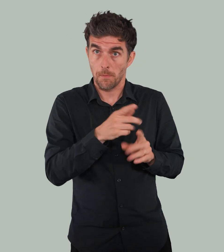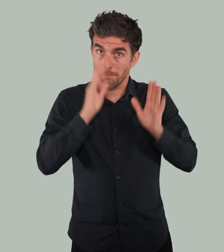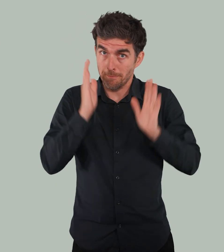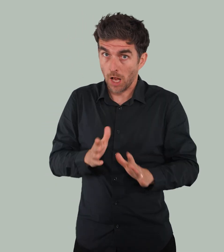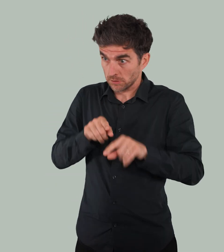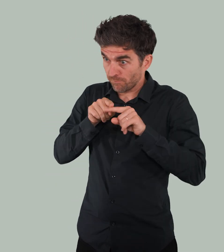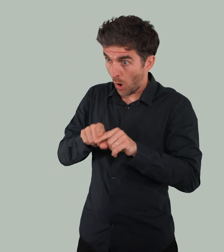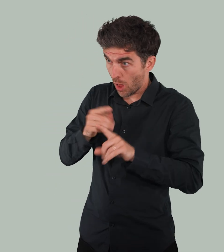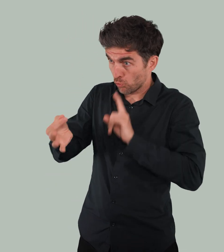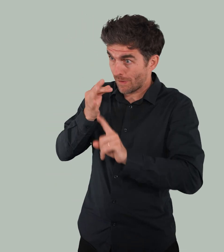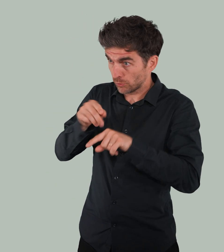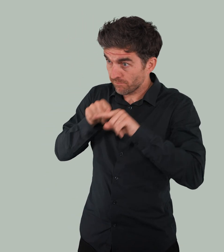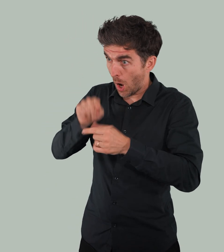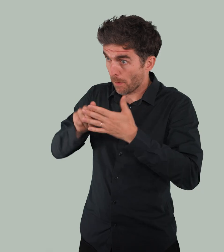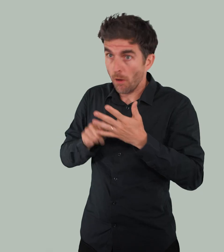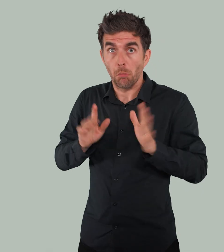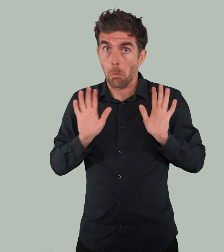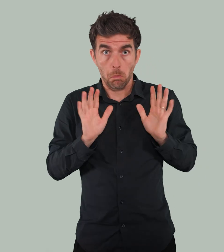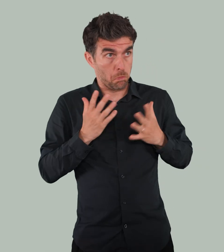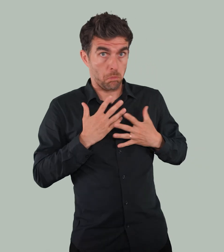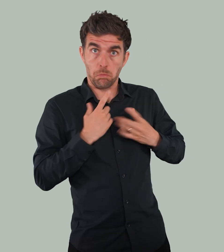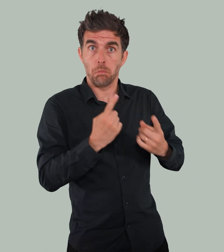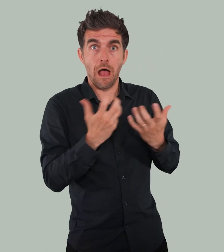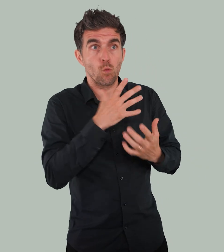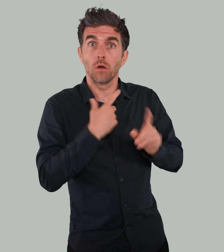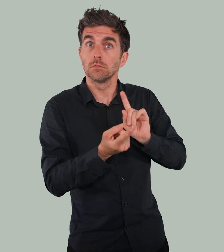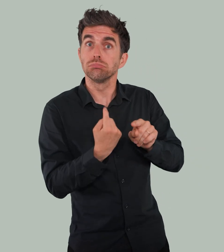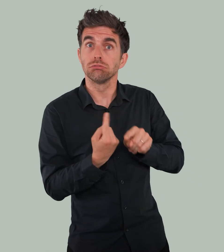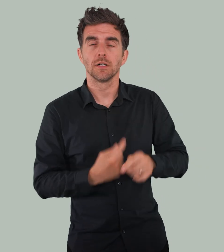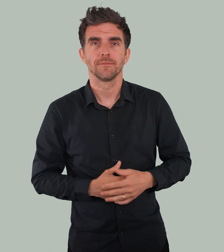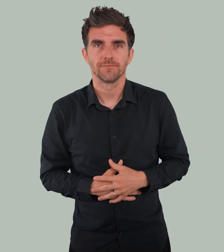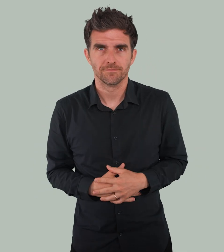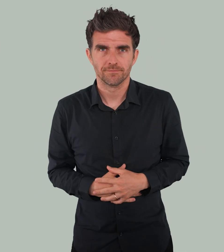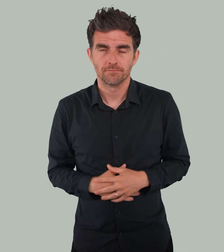as respondents were not constrained to follow them.